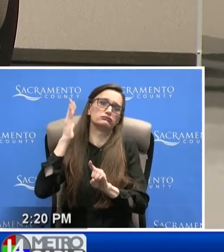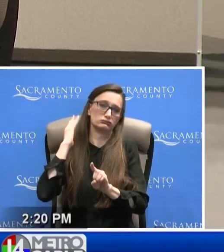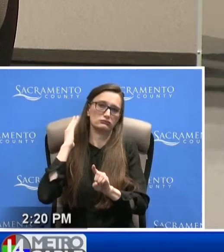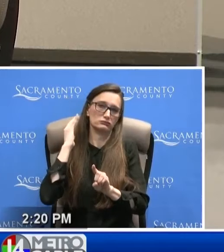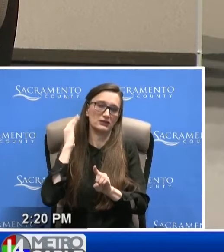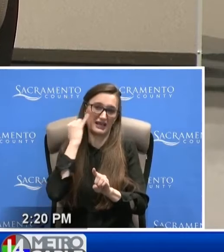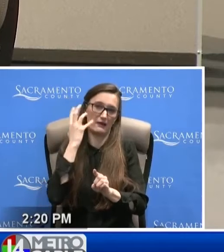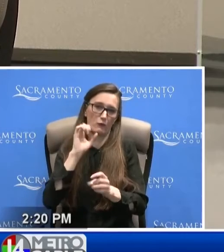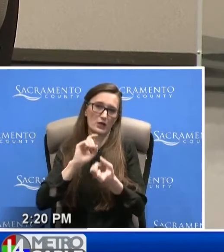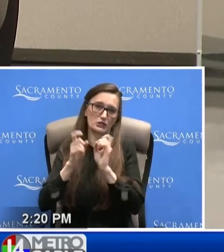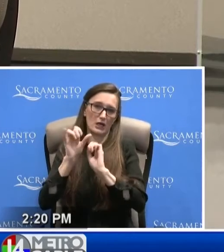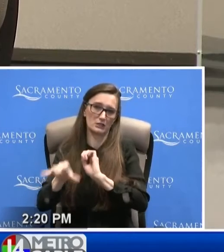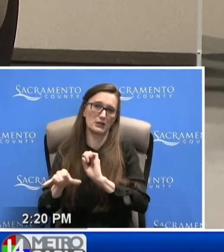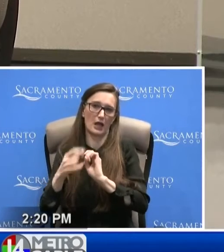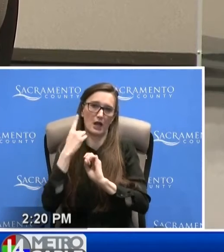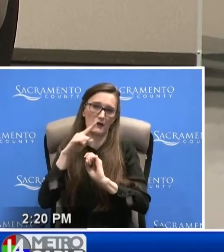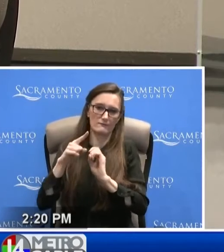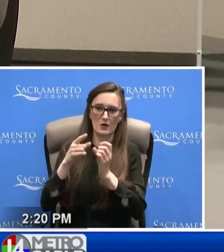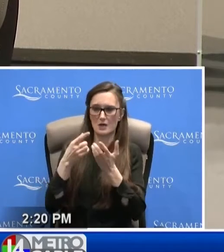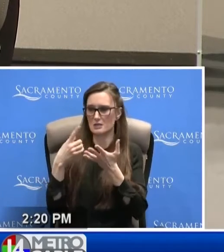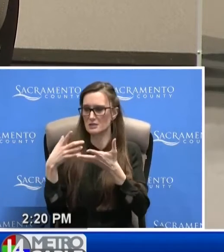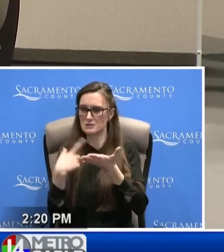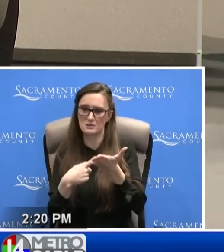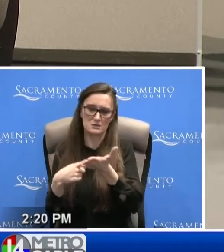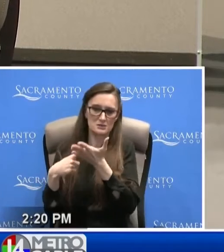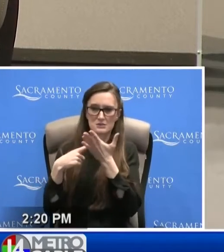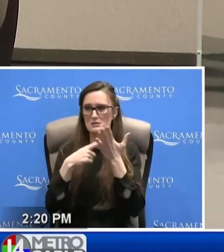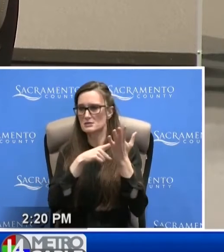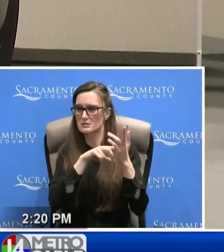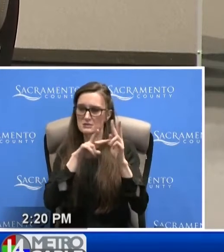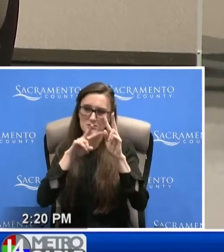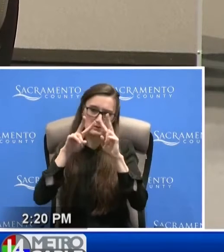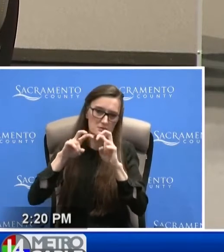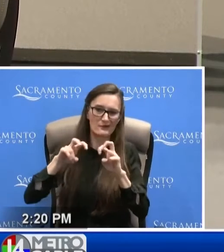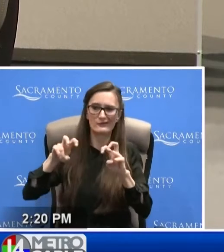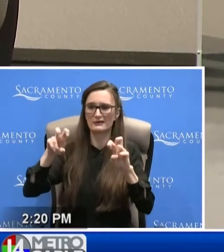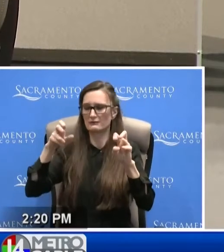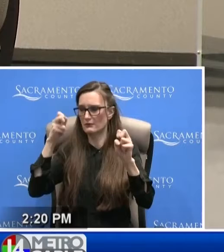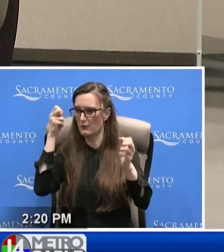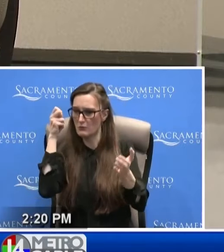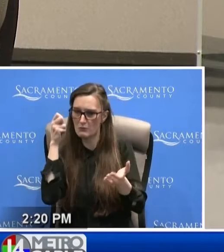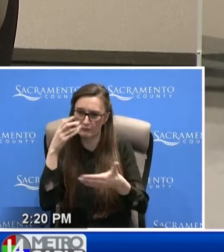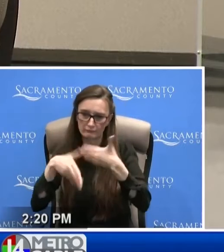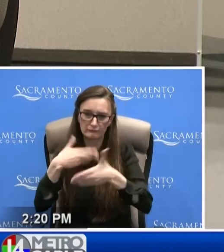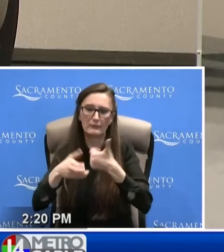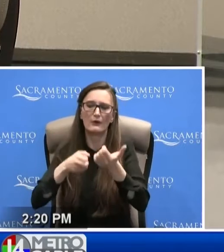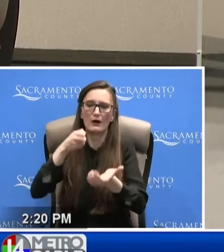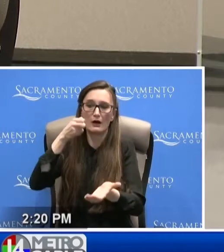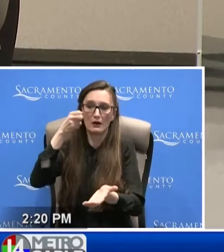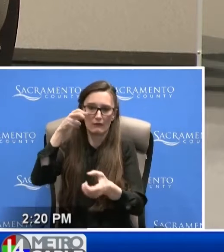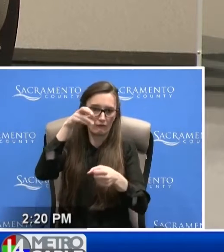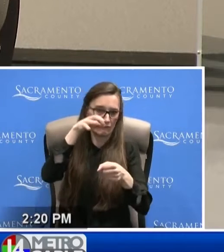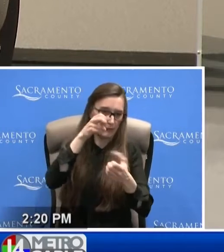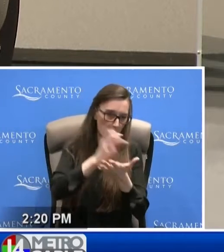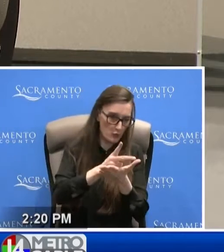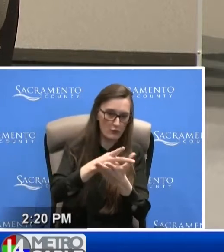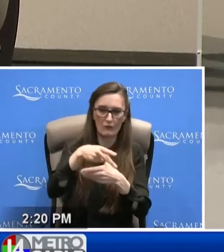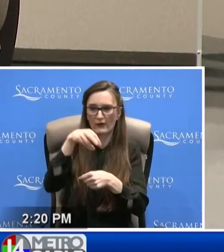to work our way through this is like we have to have this approved and we have to vote on it again on the 14th.